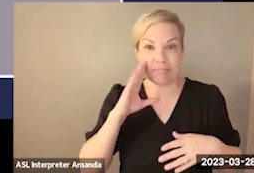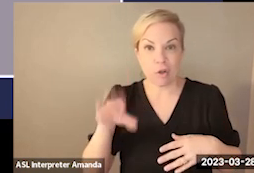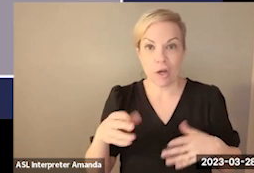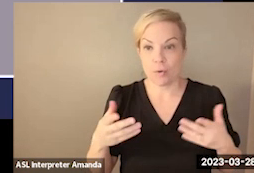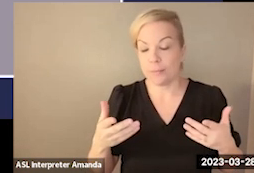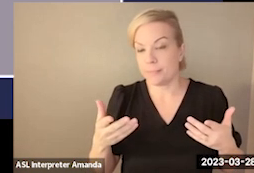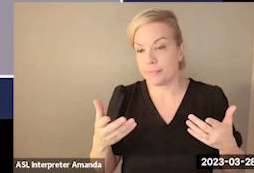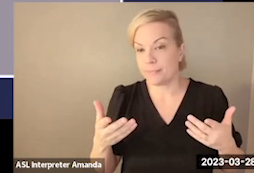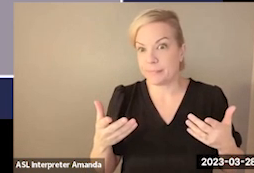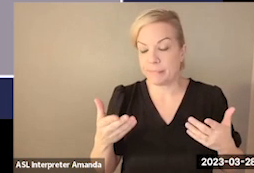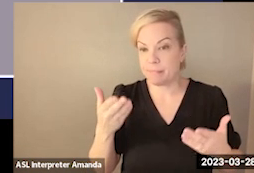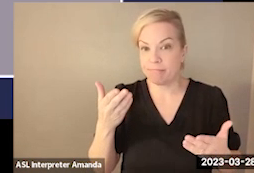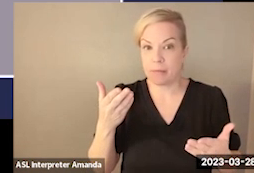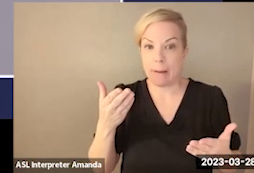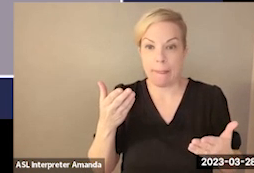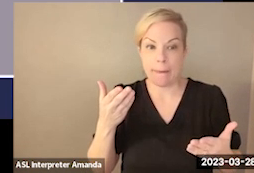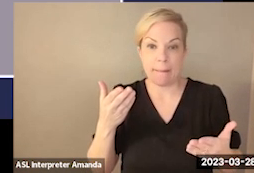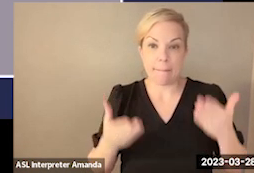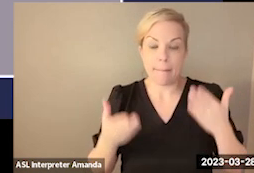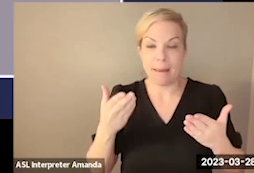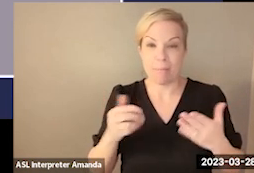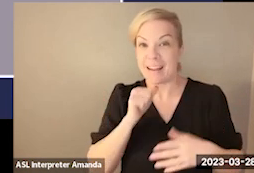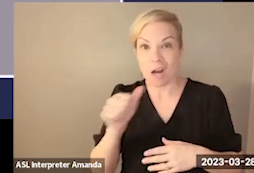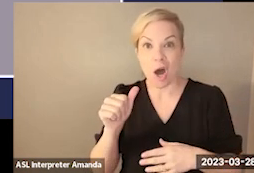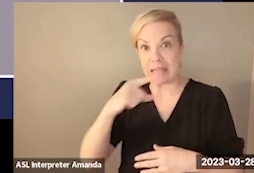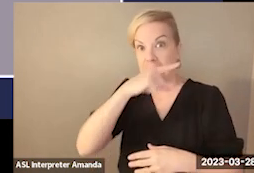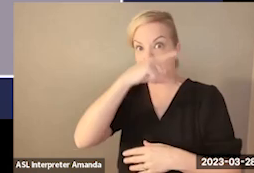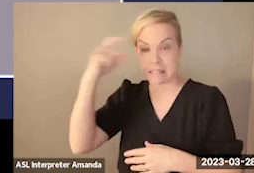Debbie Stine, Science & Technology Policy Academy: you know. Maybe you do it for like 2 weeks. something like that.